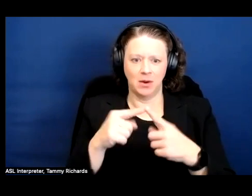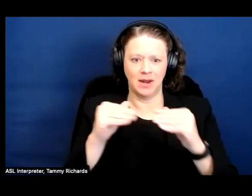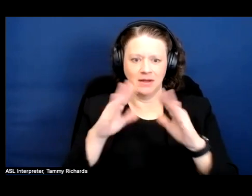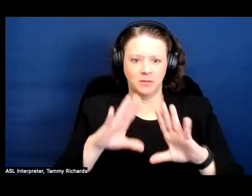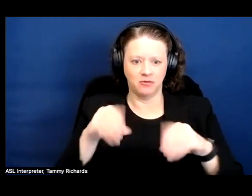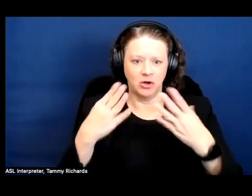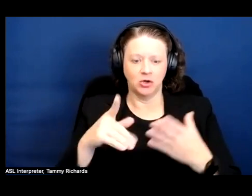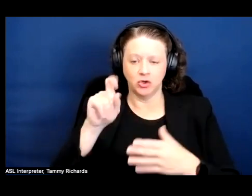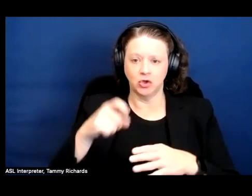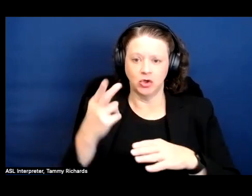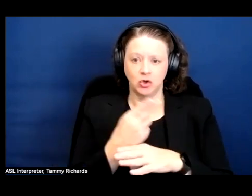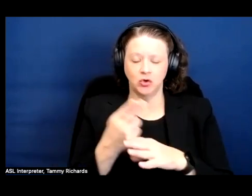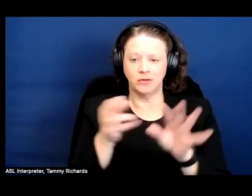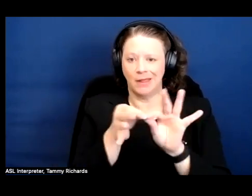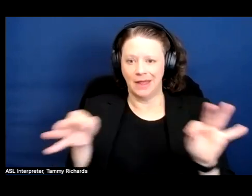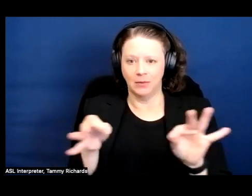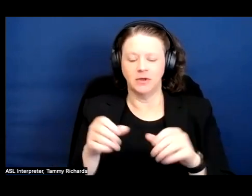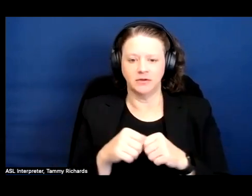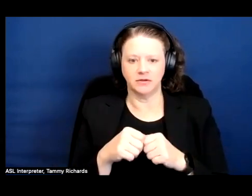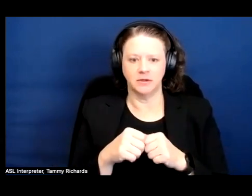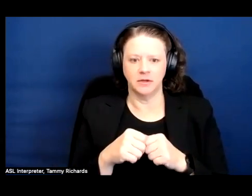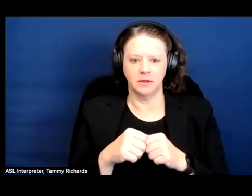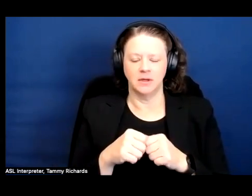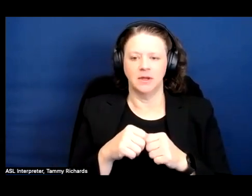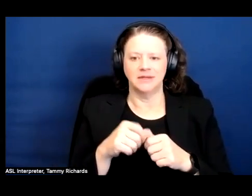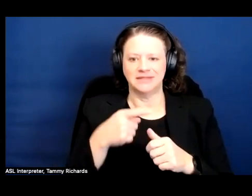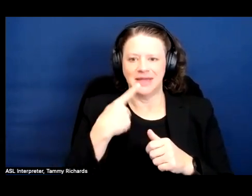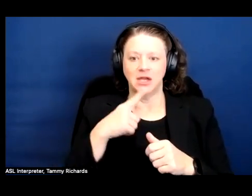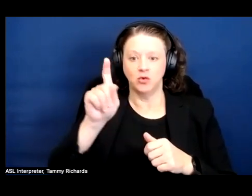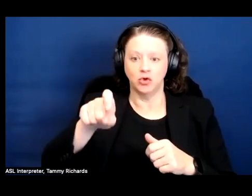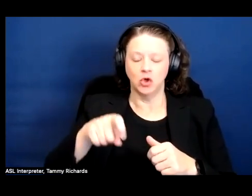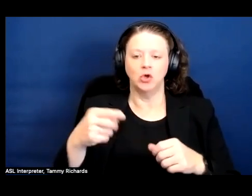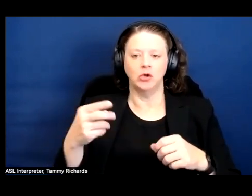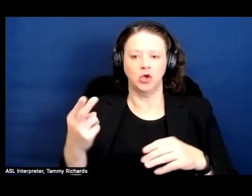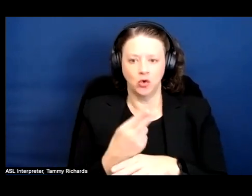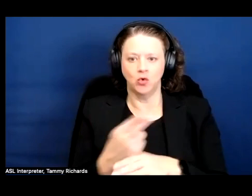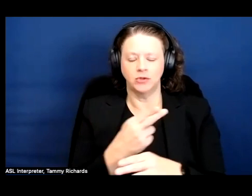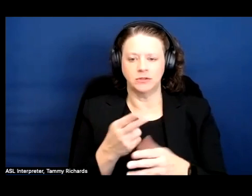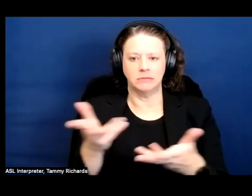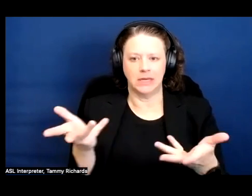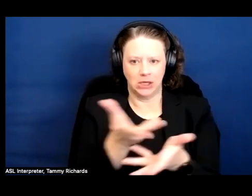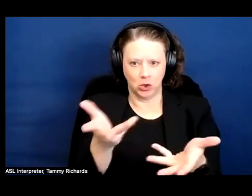So more information is needed. This is a situation where the interactive process would come into play.